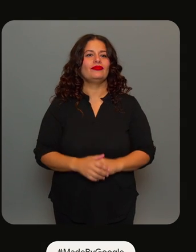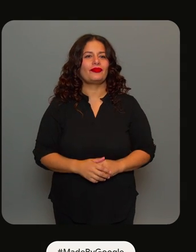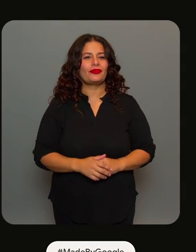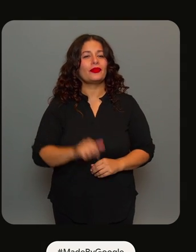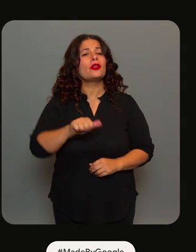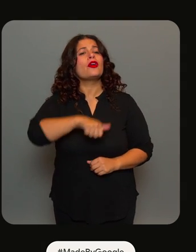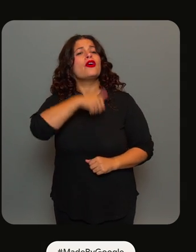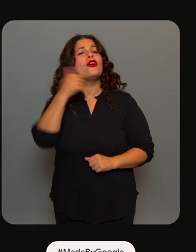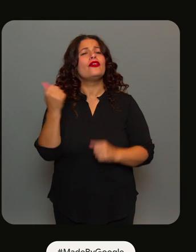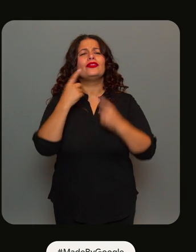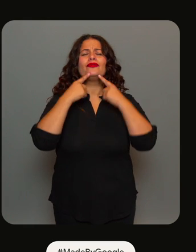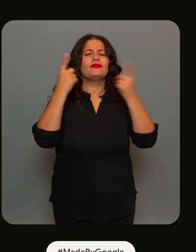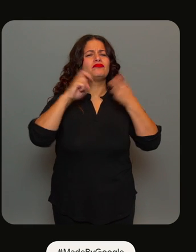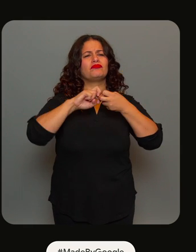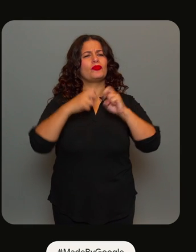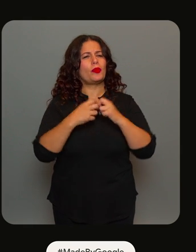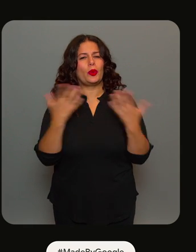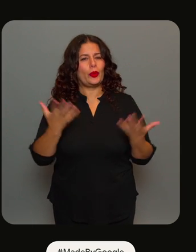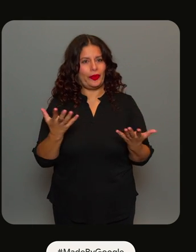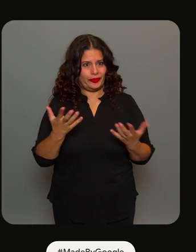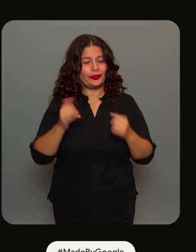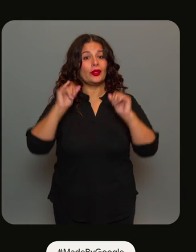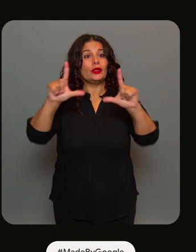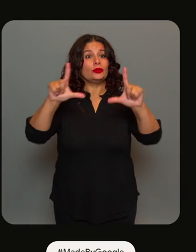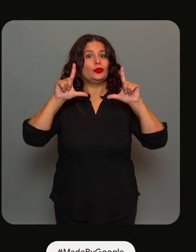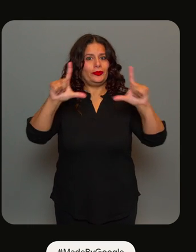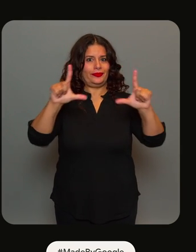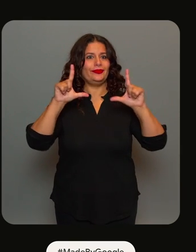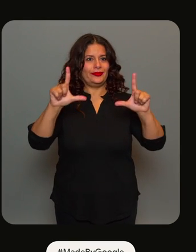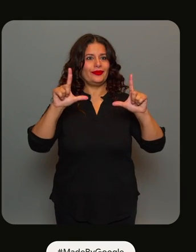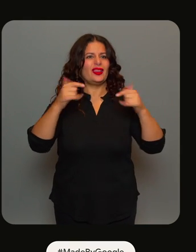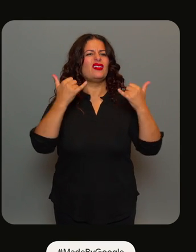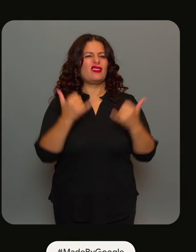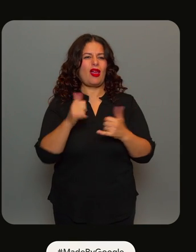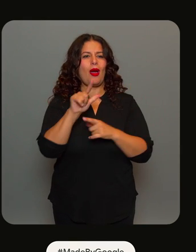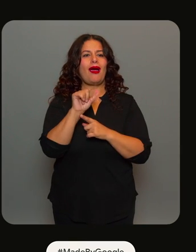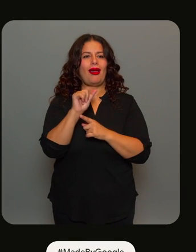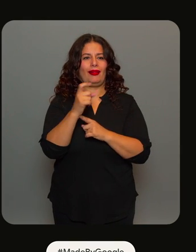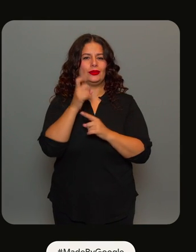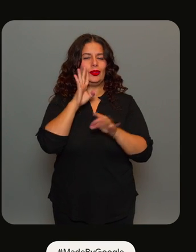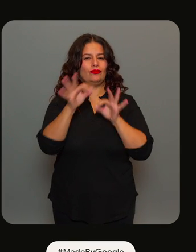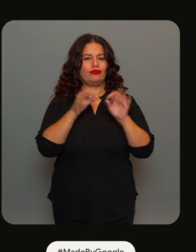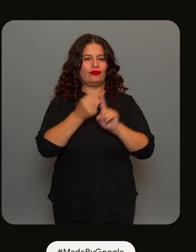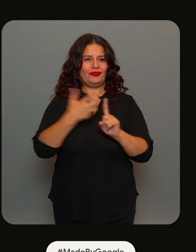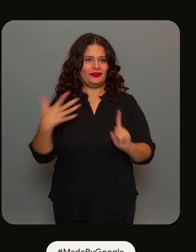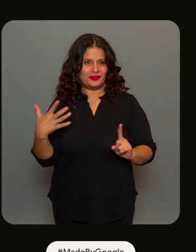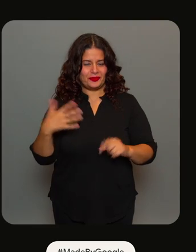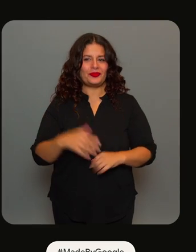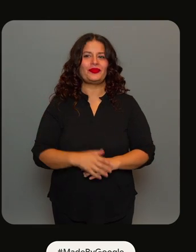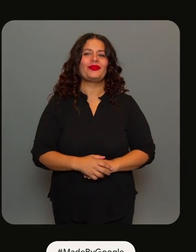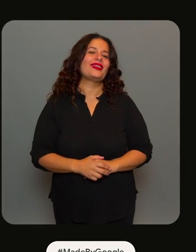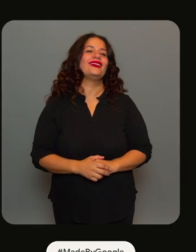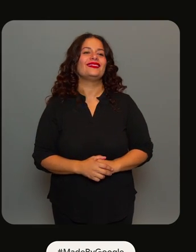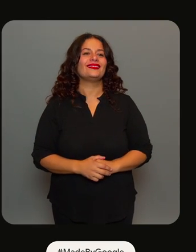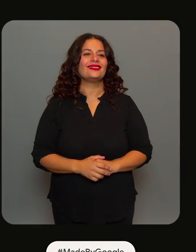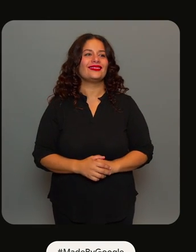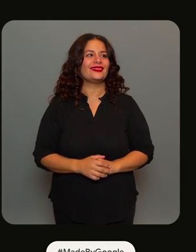photography: Zoom. And here's Alex to give you an up-close look at our zoom technology.